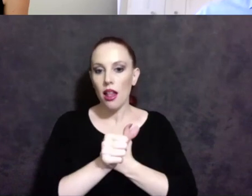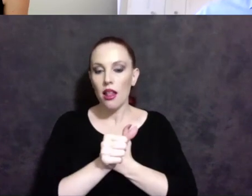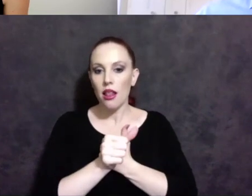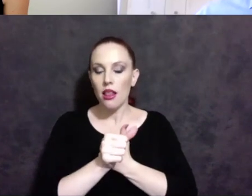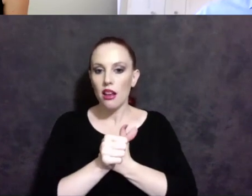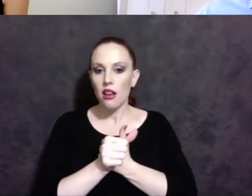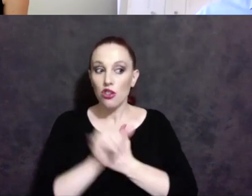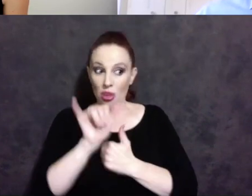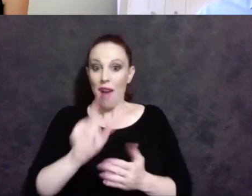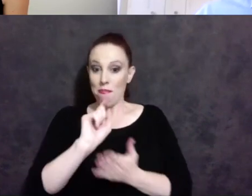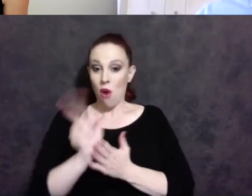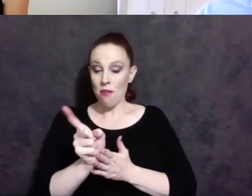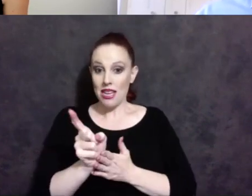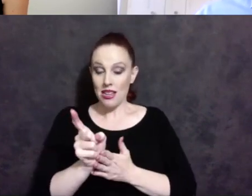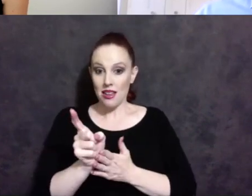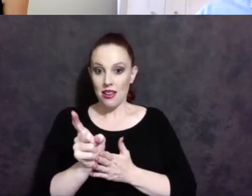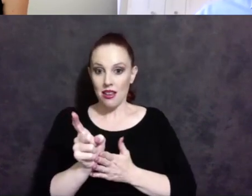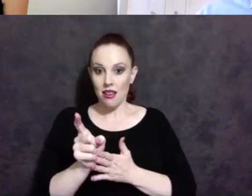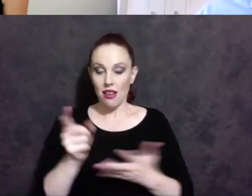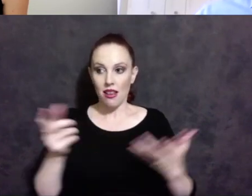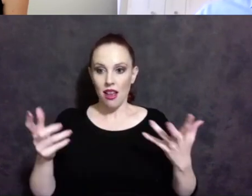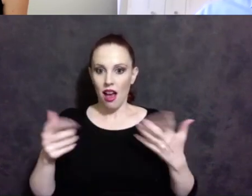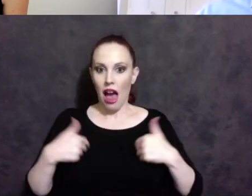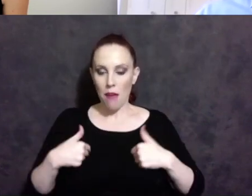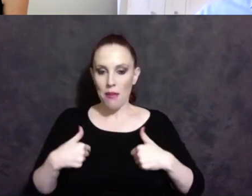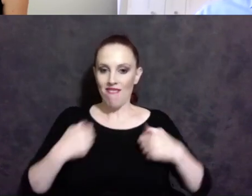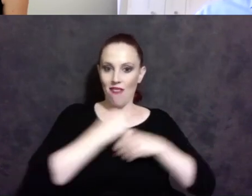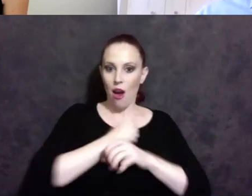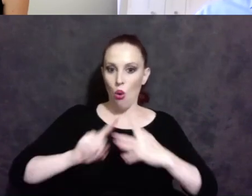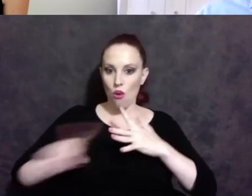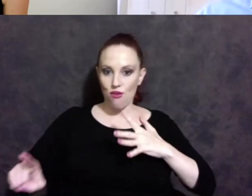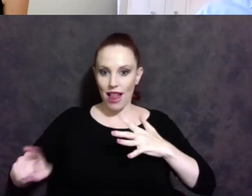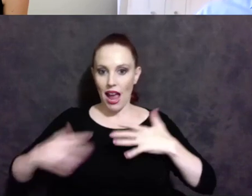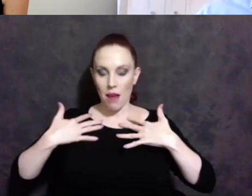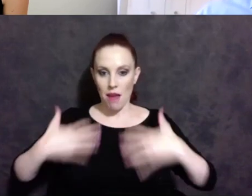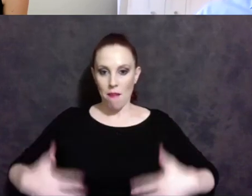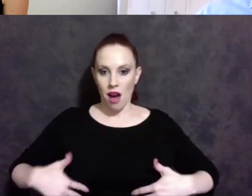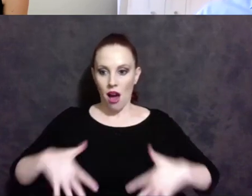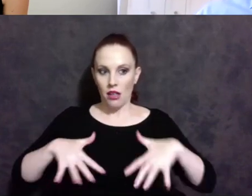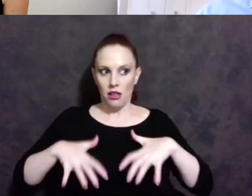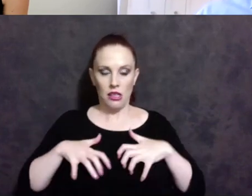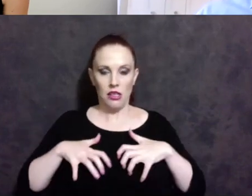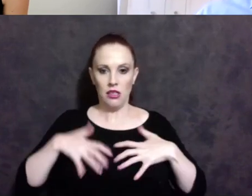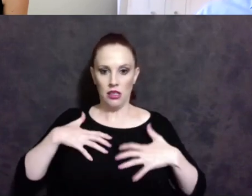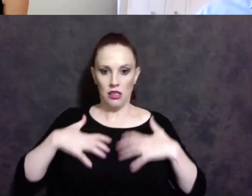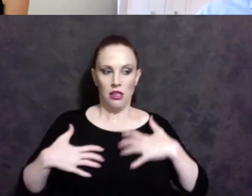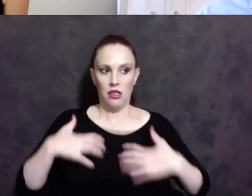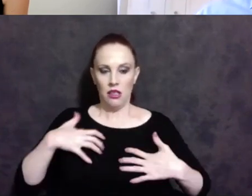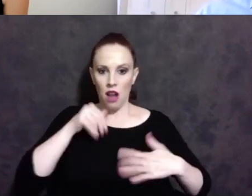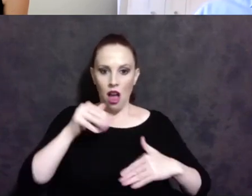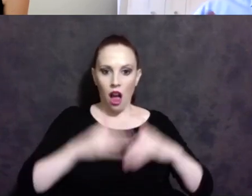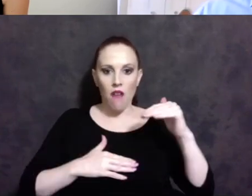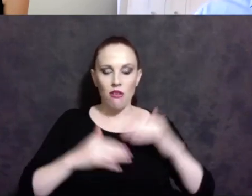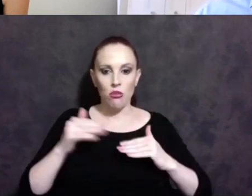moment I am in fight or flight and body becomes horribly uncomfortable and I am unsafe in